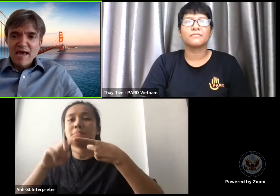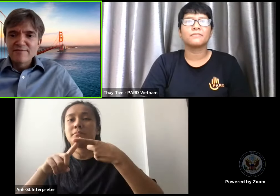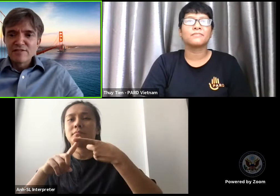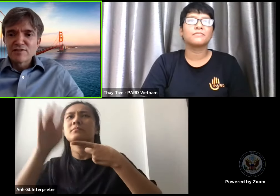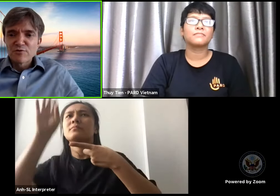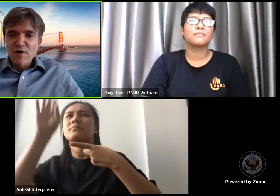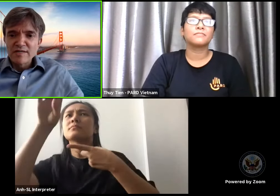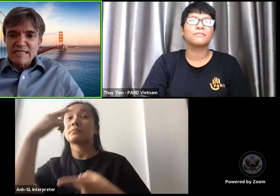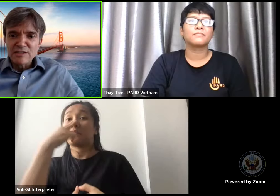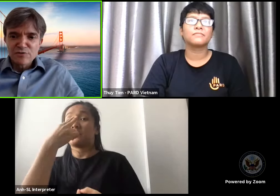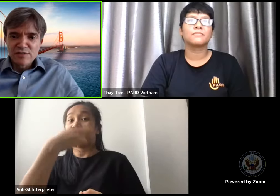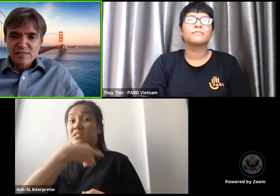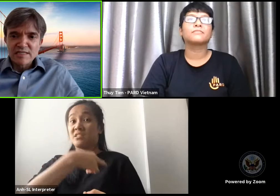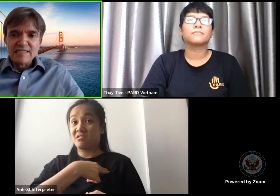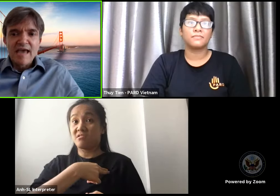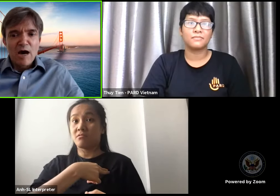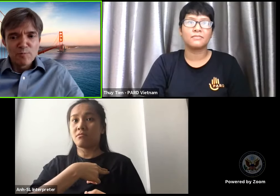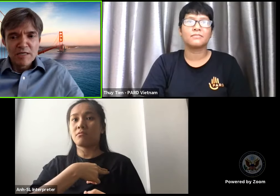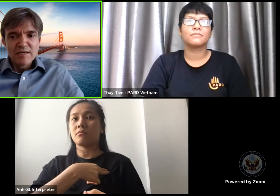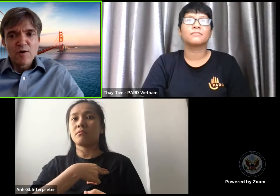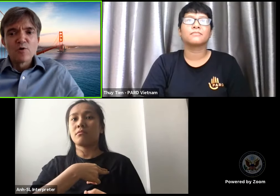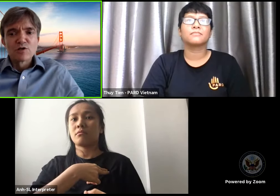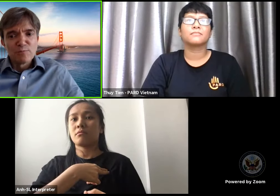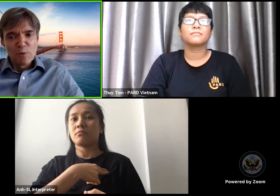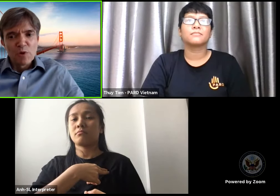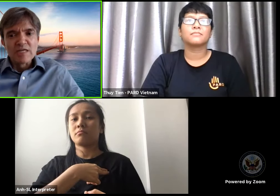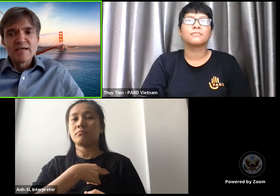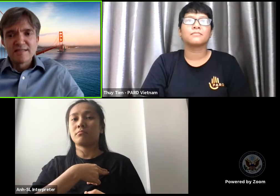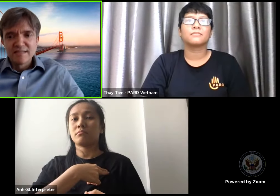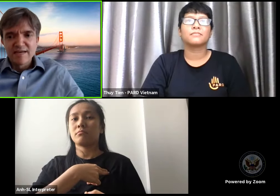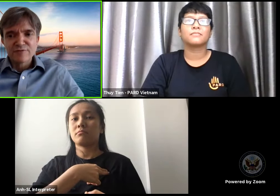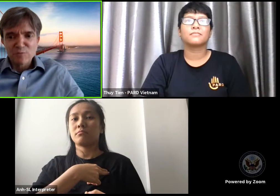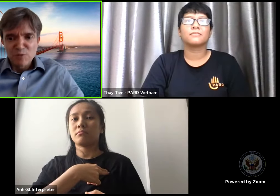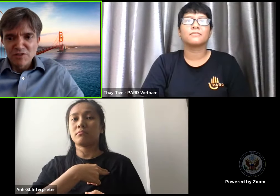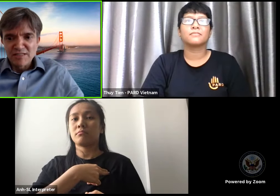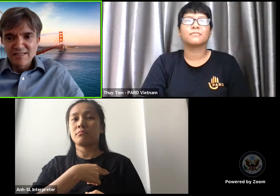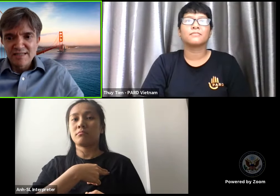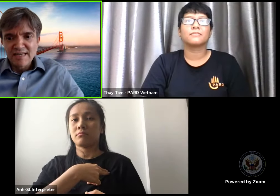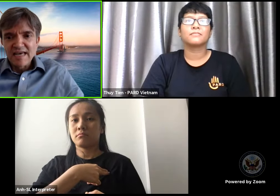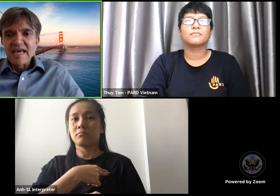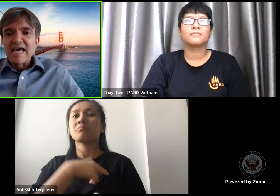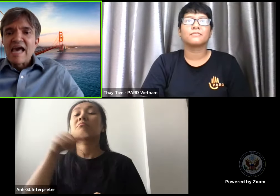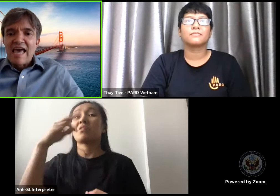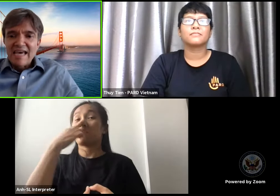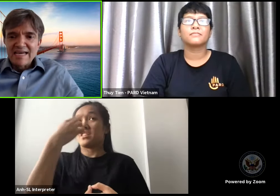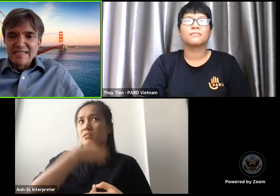have a strong interest in helping or supporting the deaf community? And